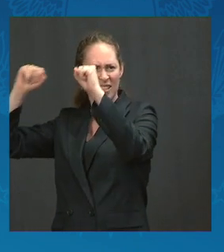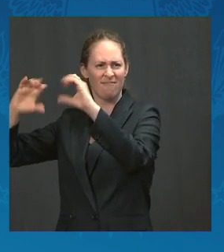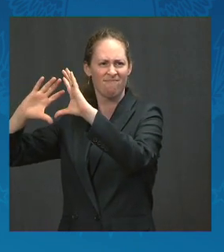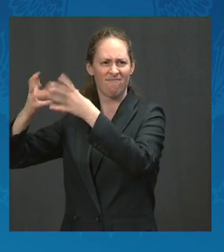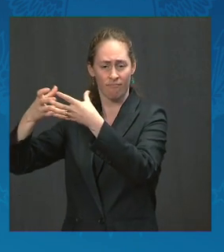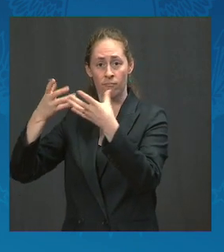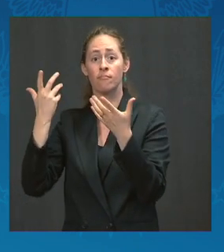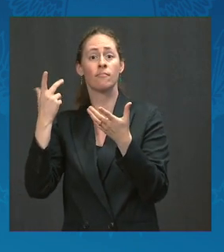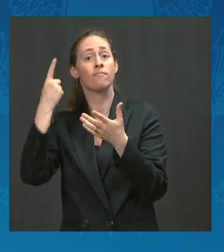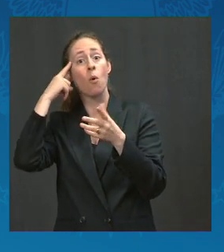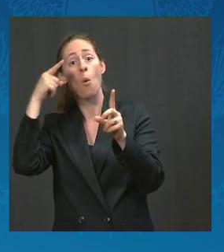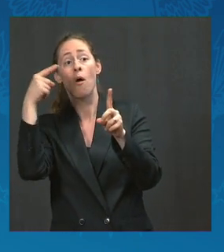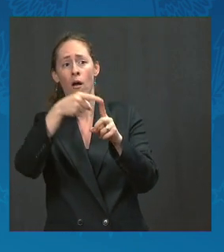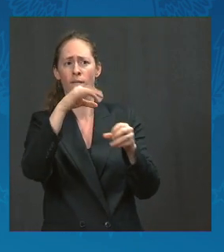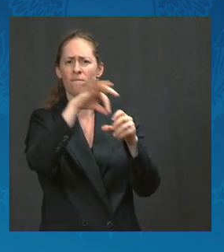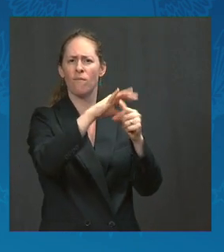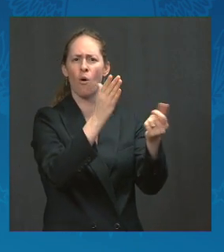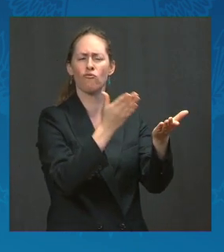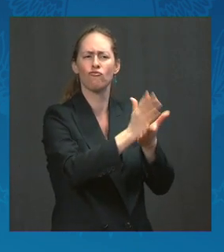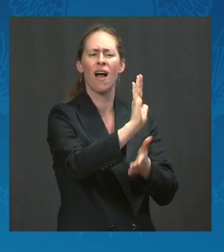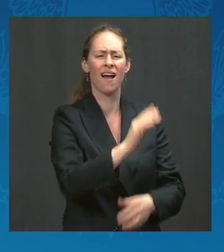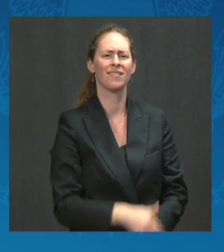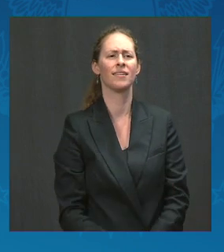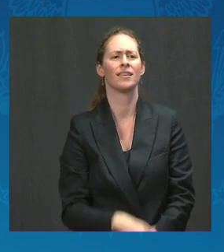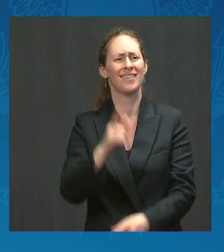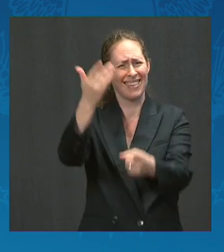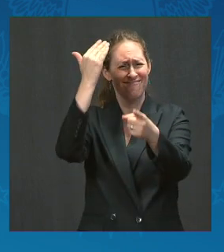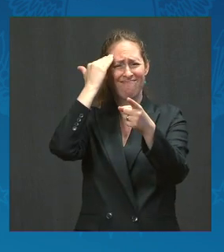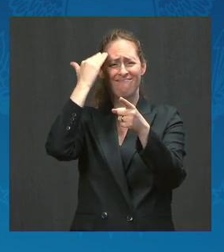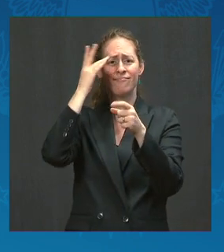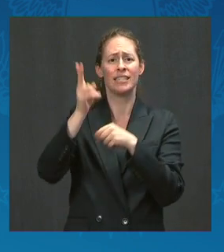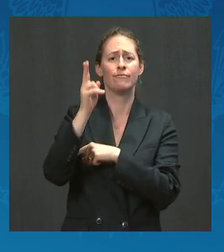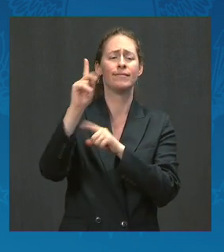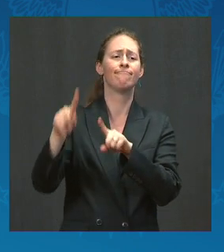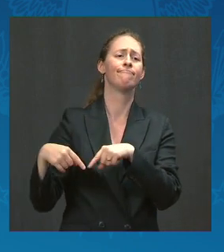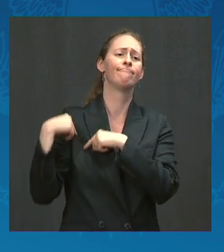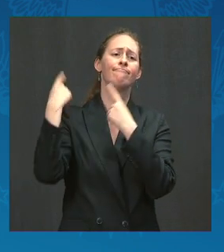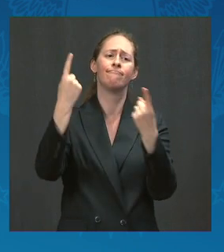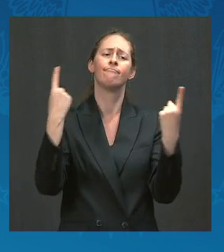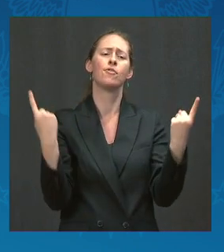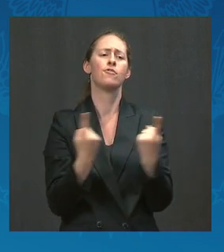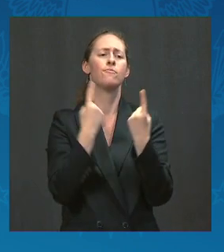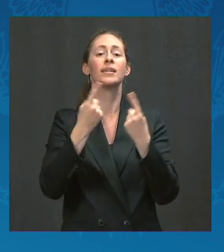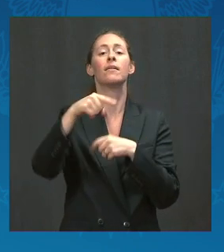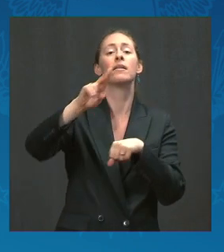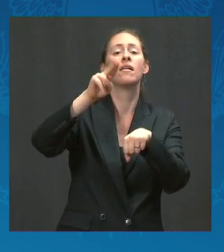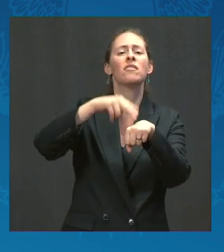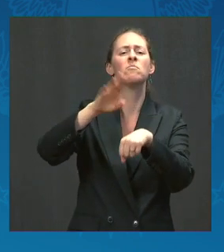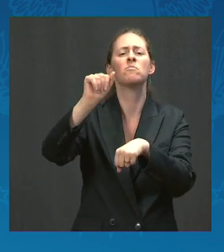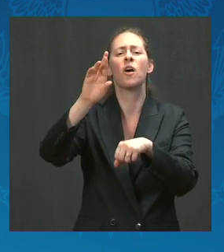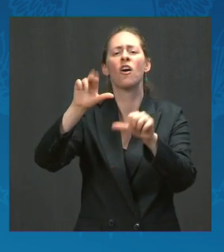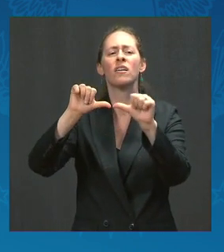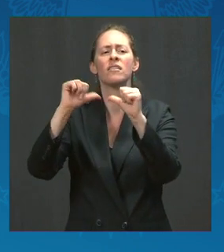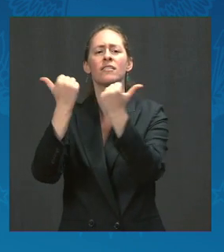We all know the history of this issue, the National Bar Association, its members and everything it represents,